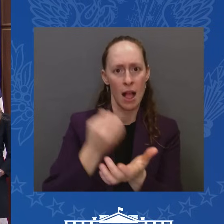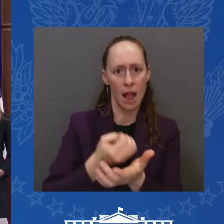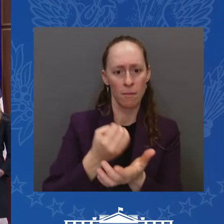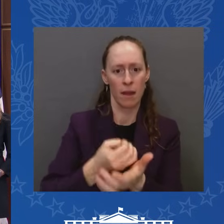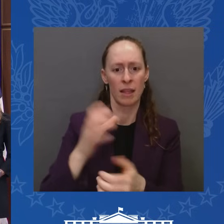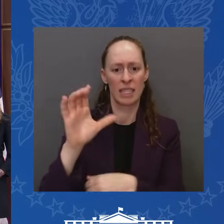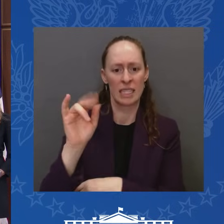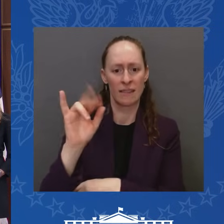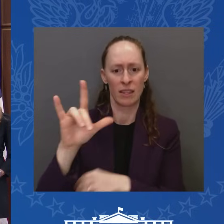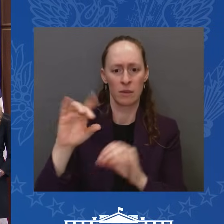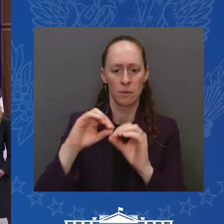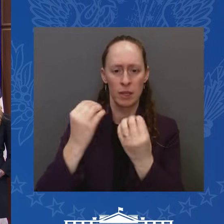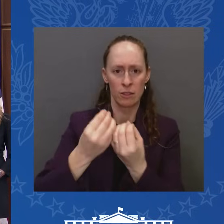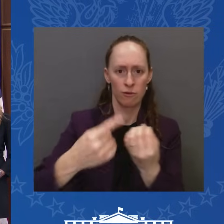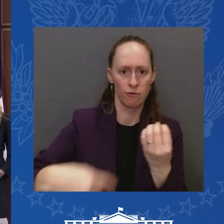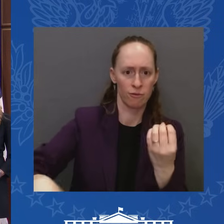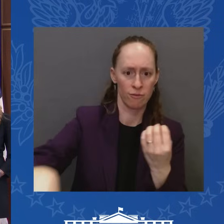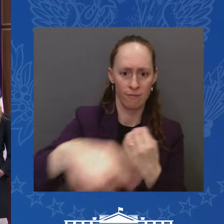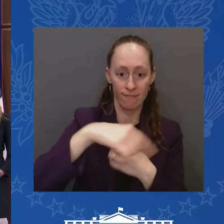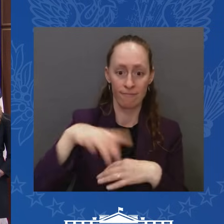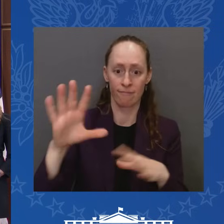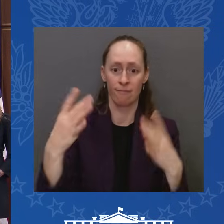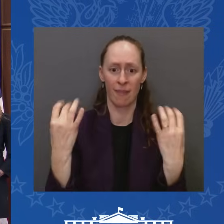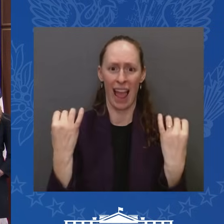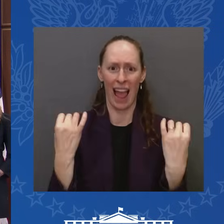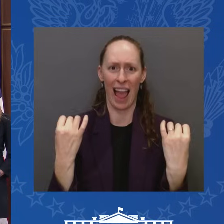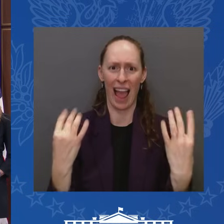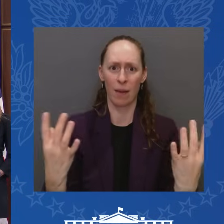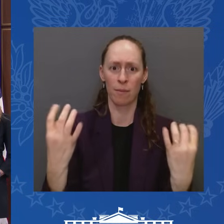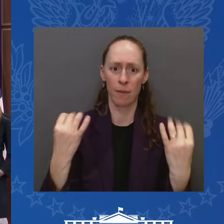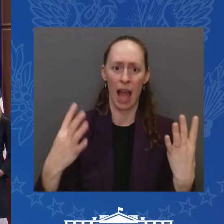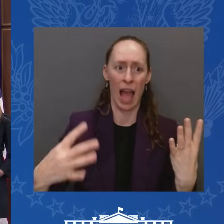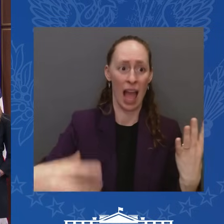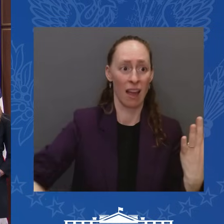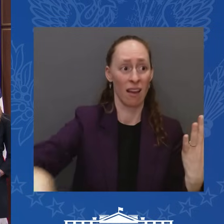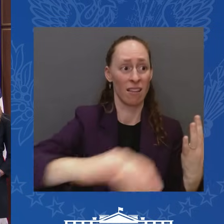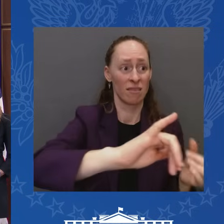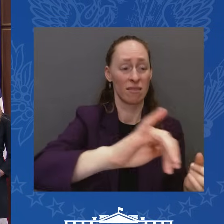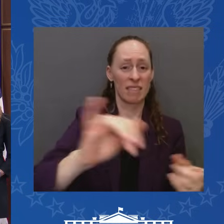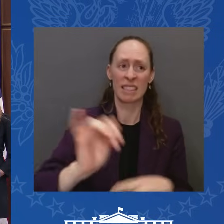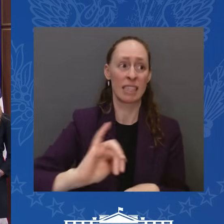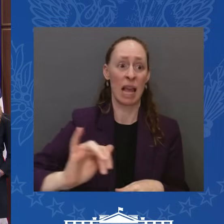Baltimore has faced long standing challenges, suffered economic setbacks,